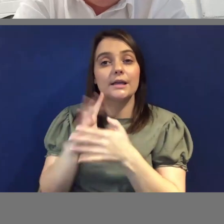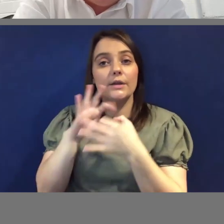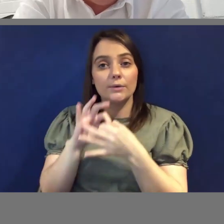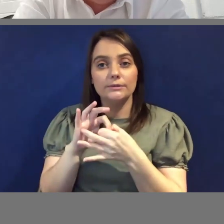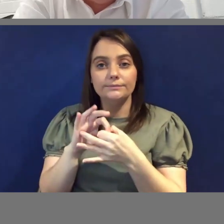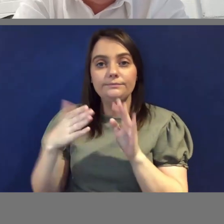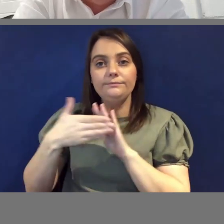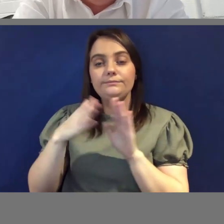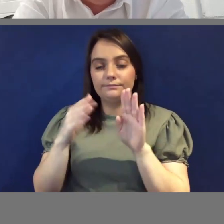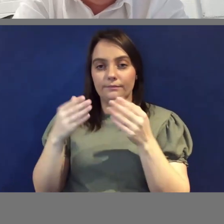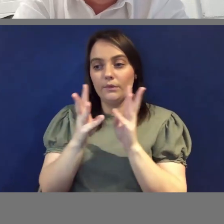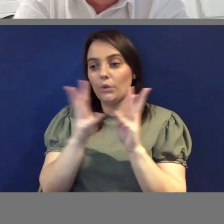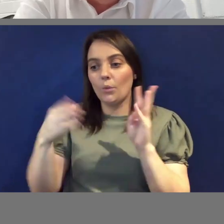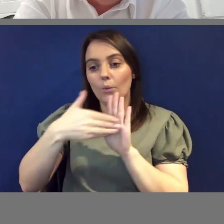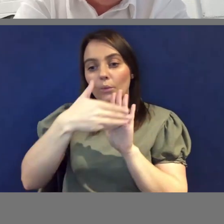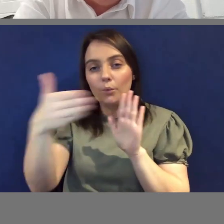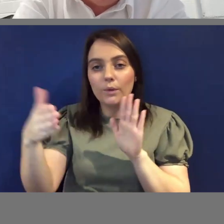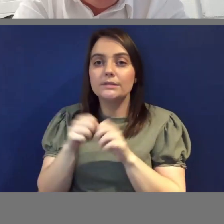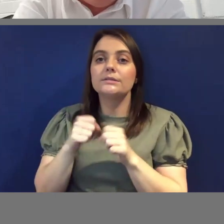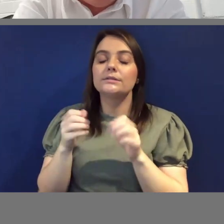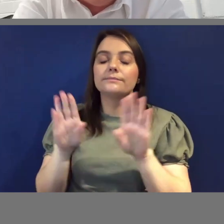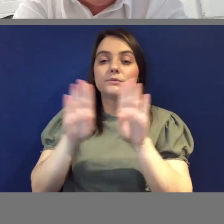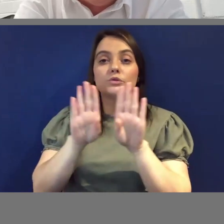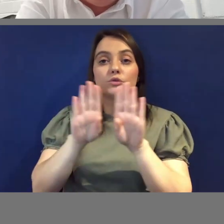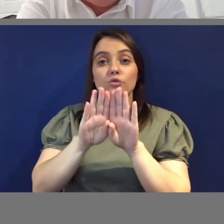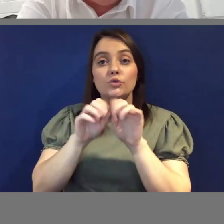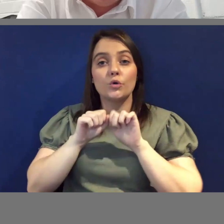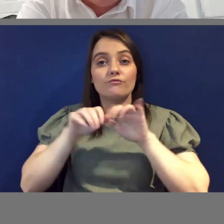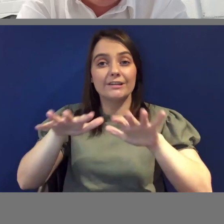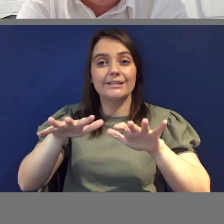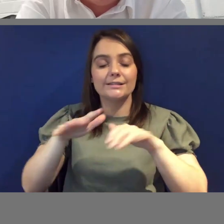Leading Edge door releases doors out onto balconies so for example there's no guidance